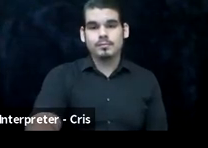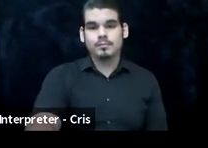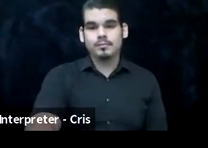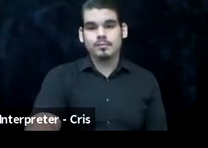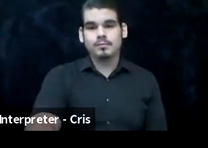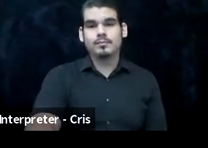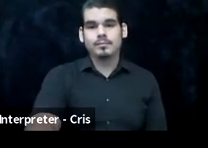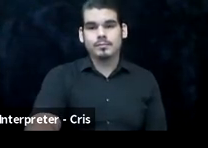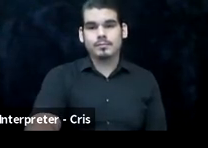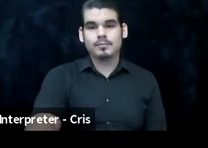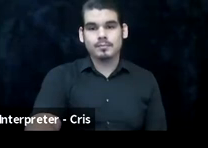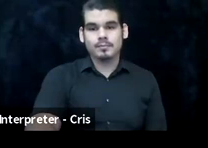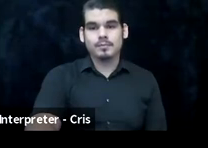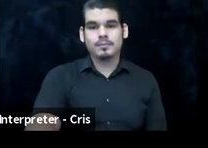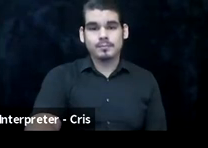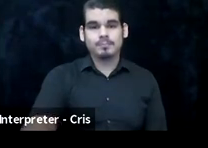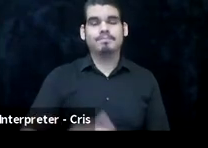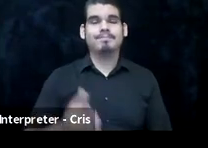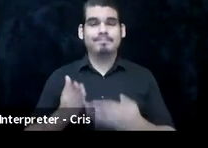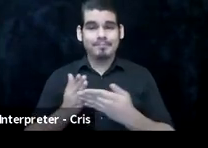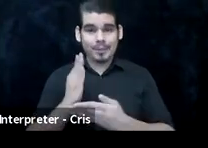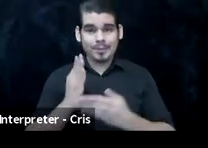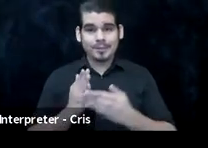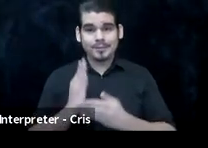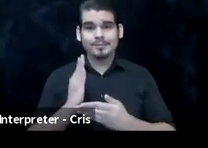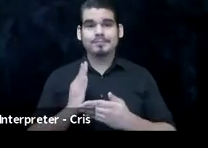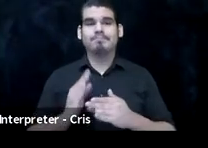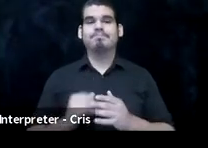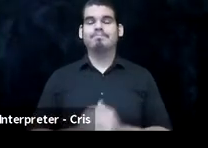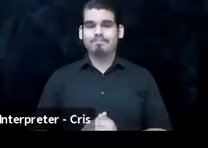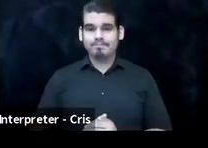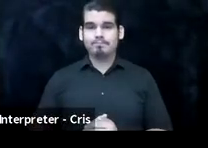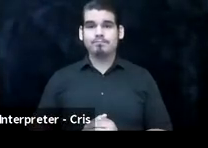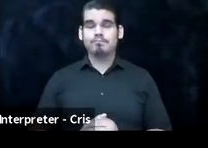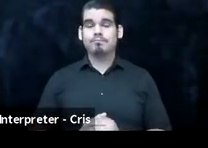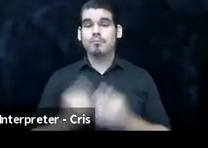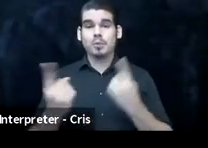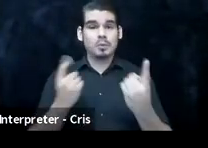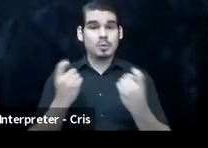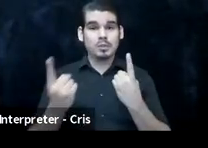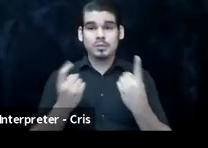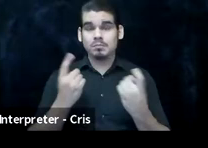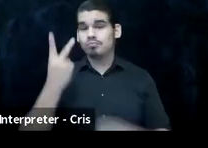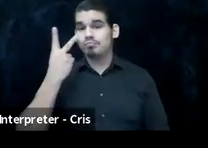Katherine Squire: Okay perfect, so I don't see any more um so i'm going to go ahead and hand it back over to Jen.